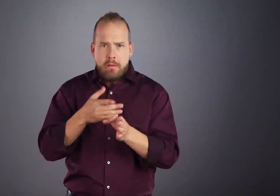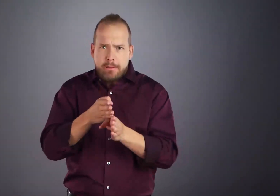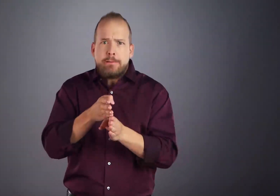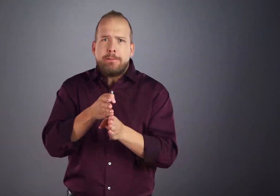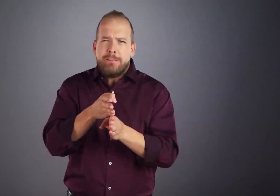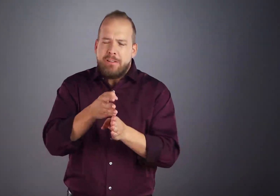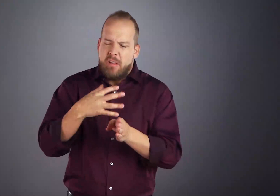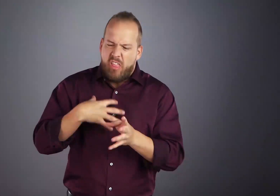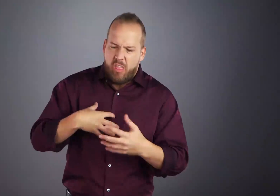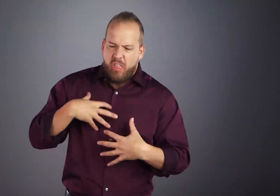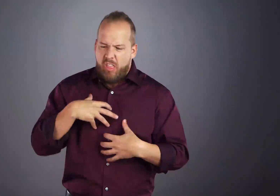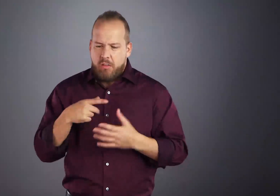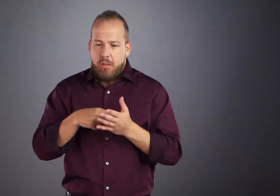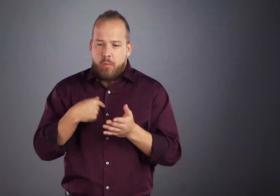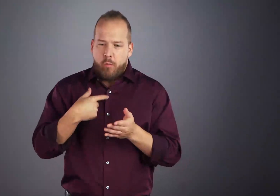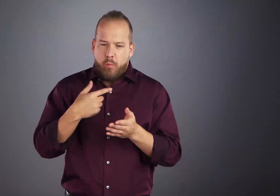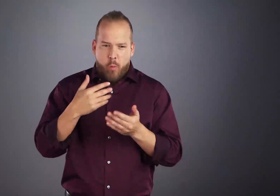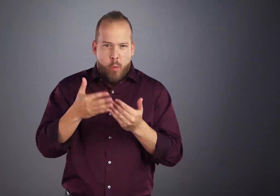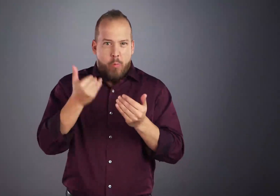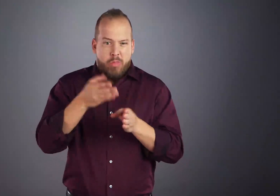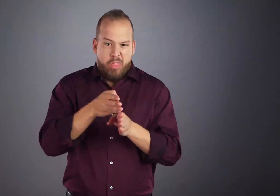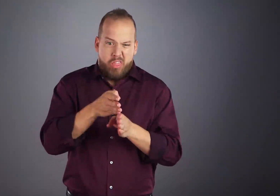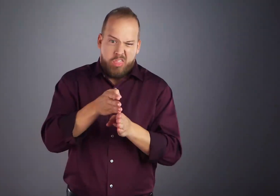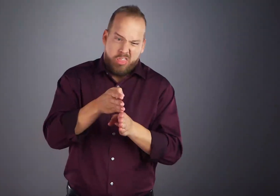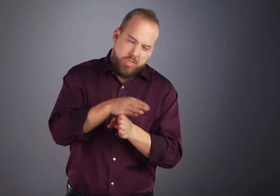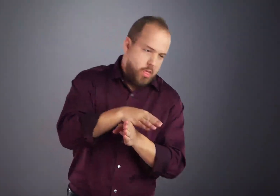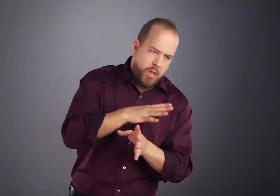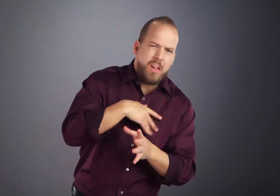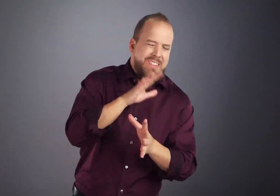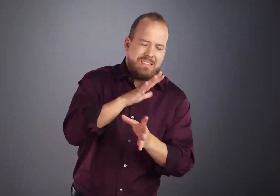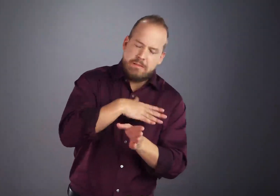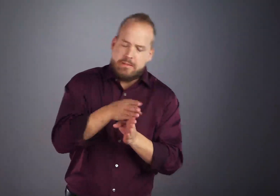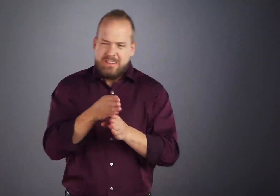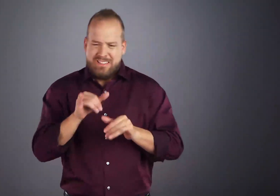This sometimes nearly drove me back to drink,